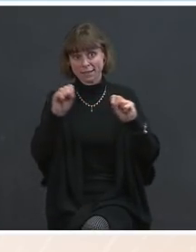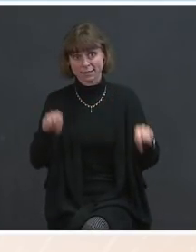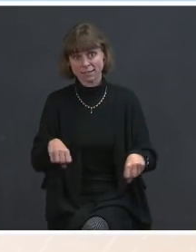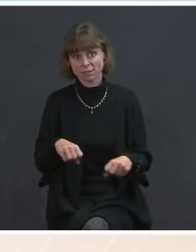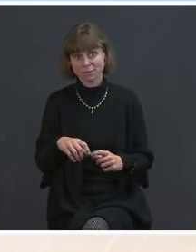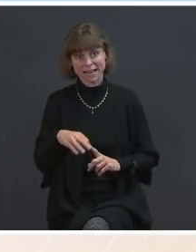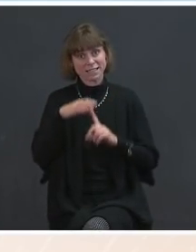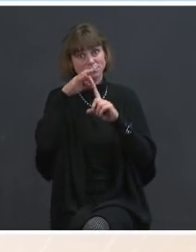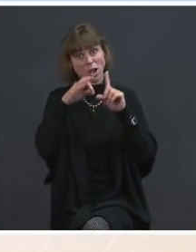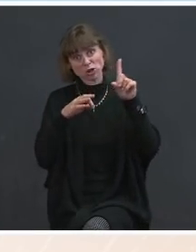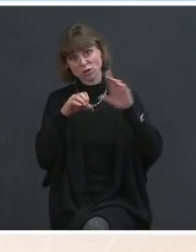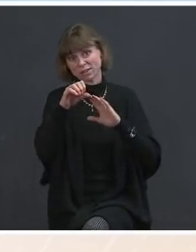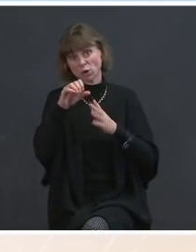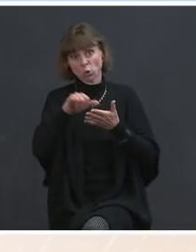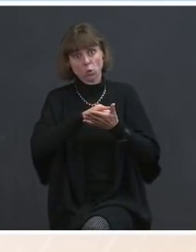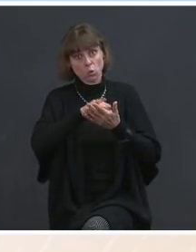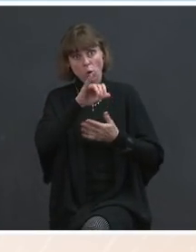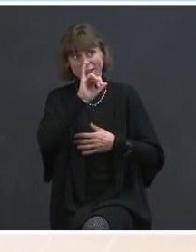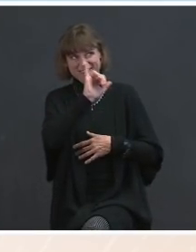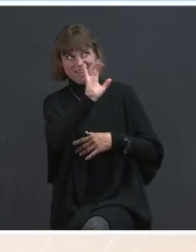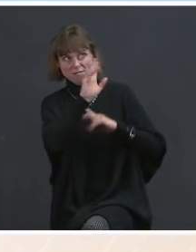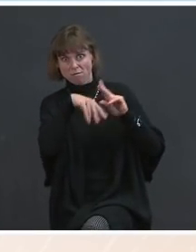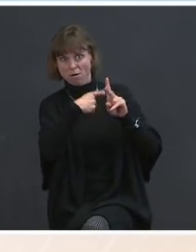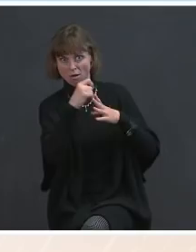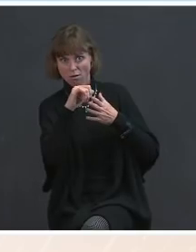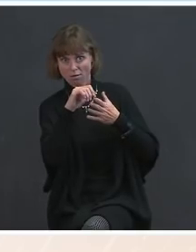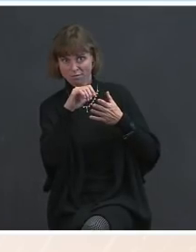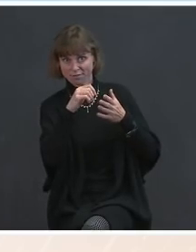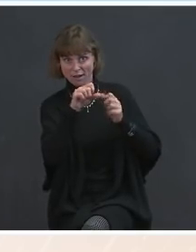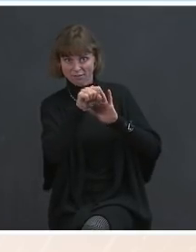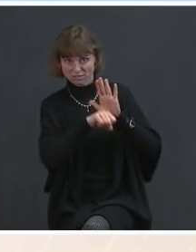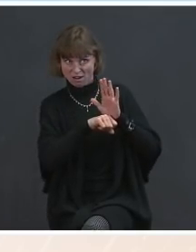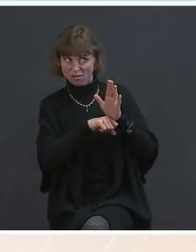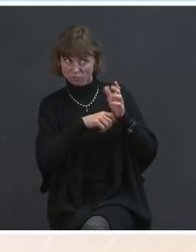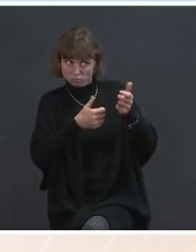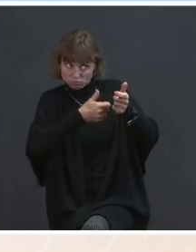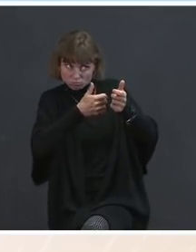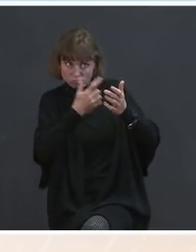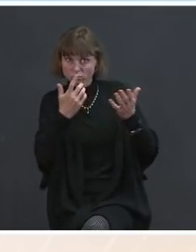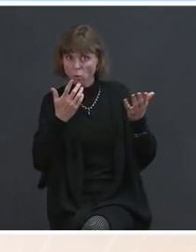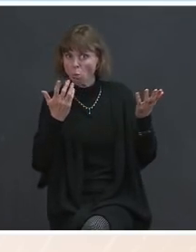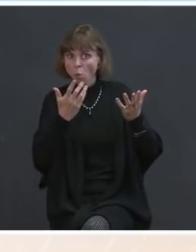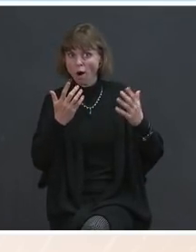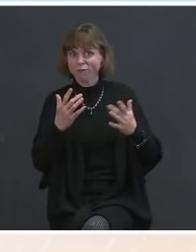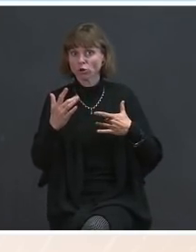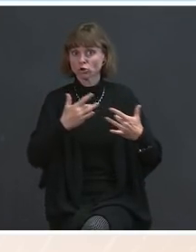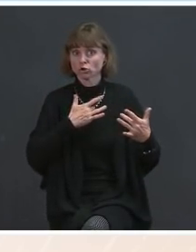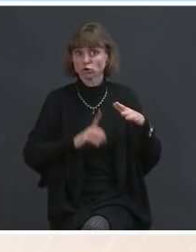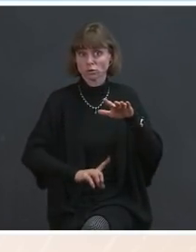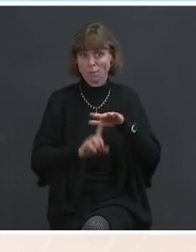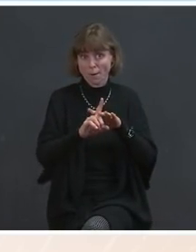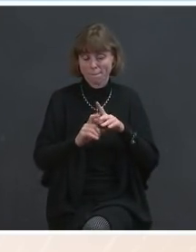and we certainly track any concerns that come up. So, you know, there -- we were concerned, of course,